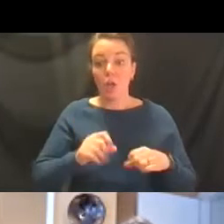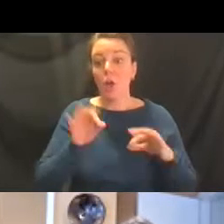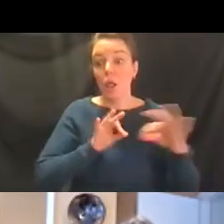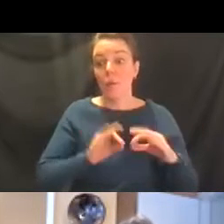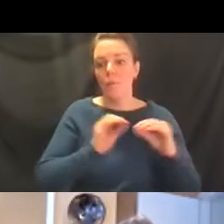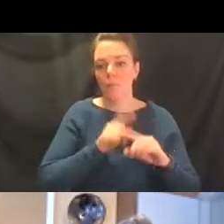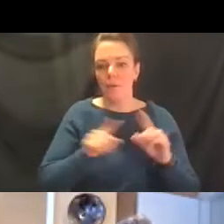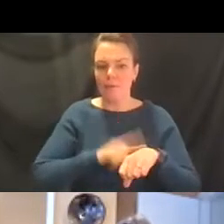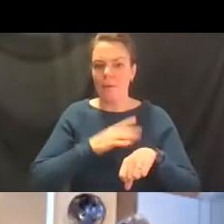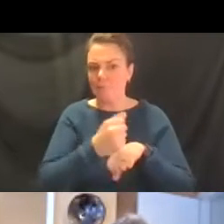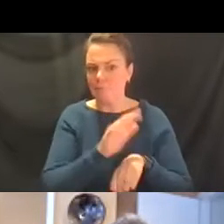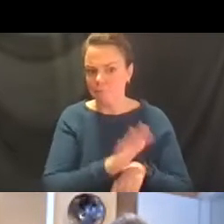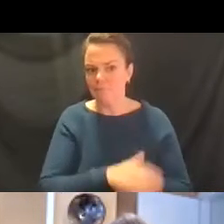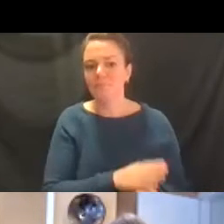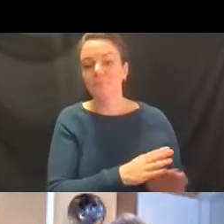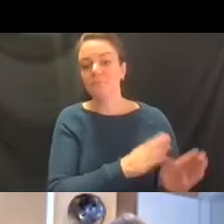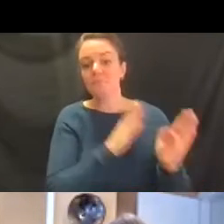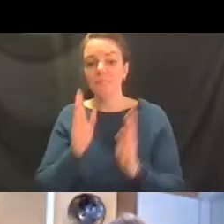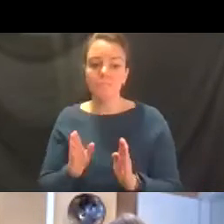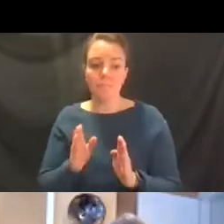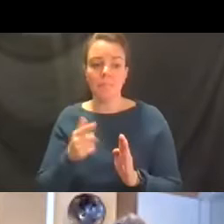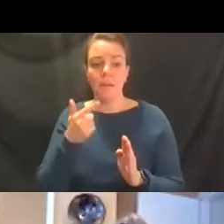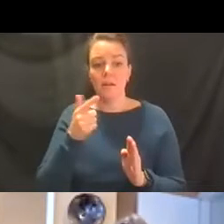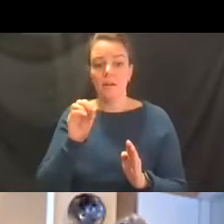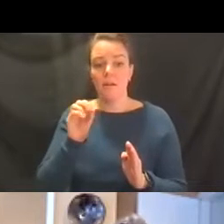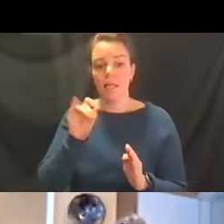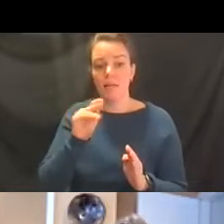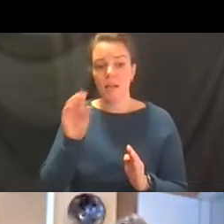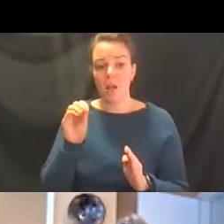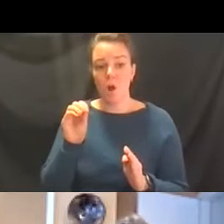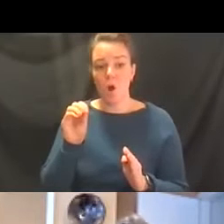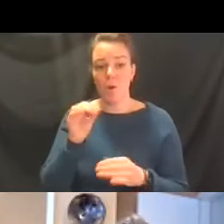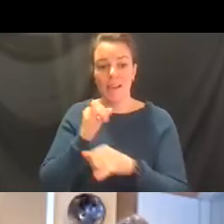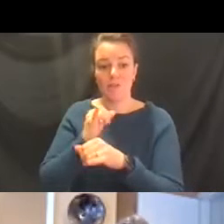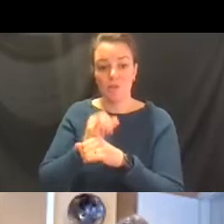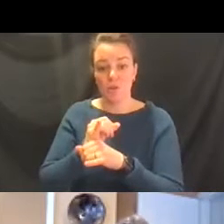As I said, we are interested and happy at the Golisano Institute to partner with you all